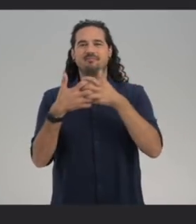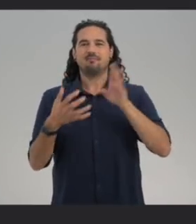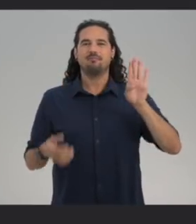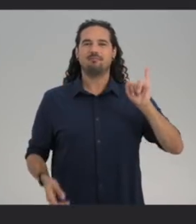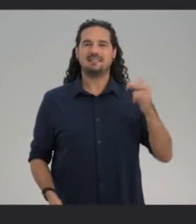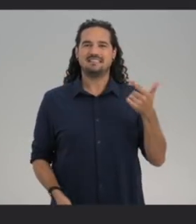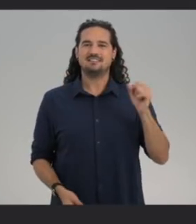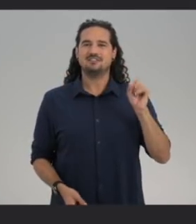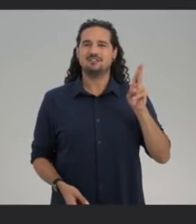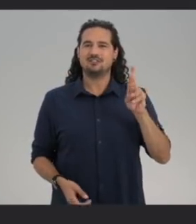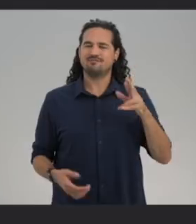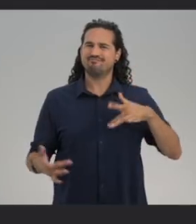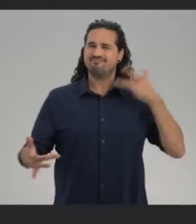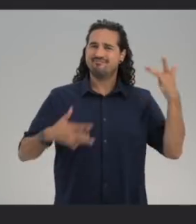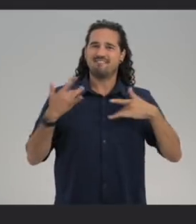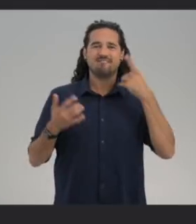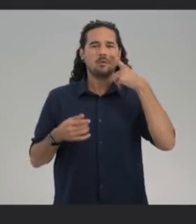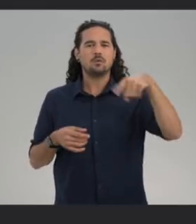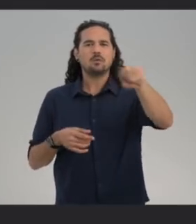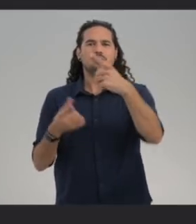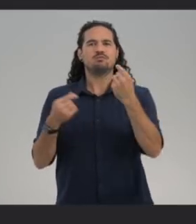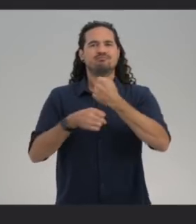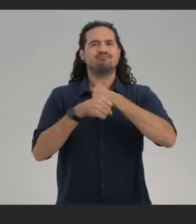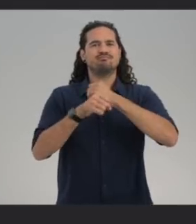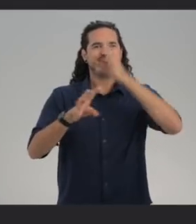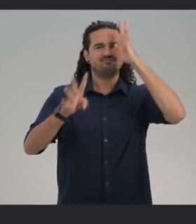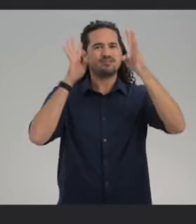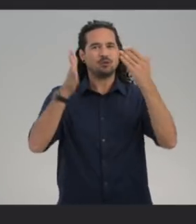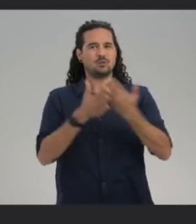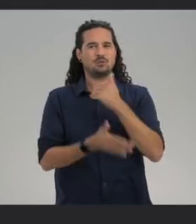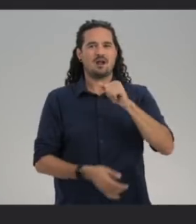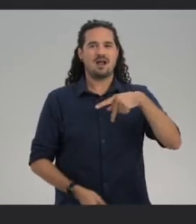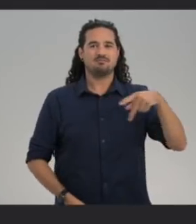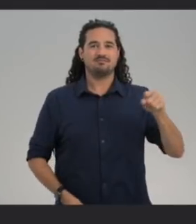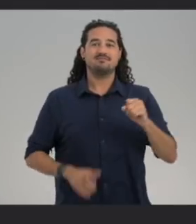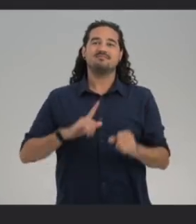We can't wait to see them reimagine what apps can do. Over to you, John.